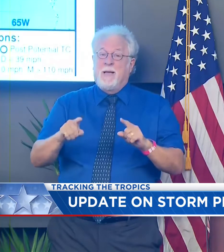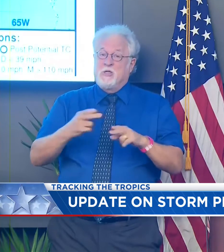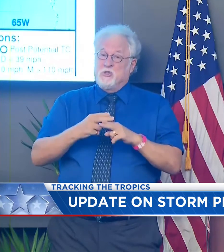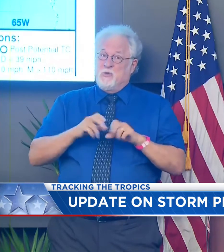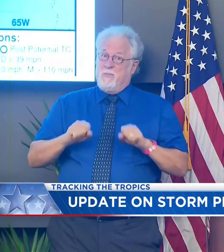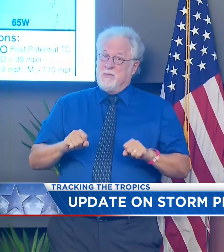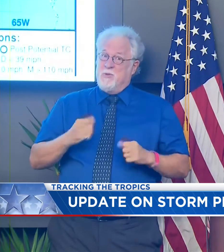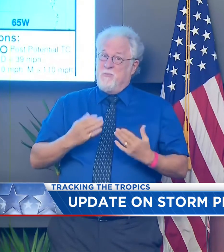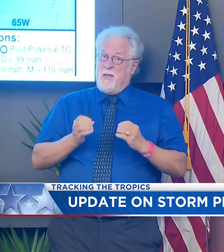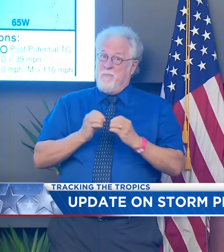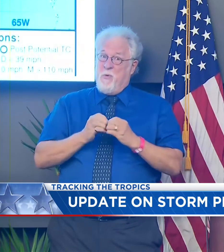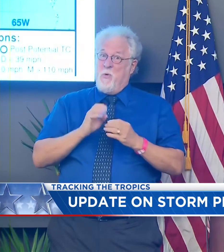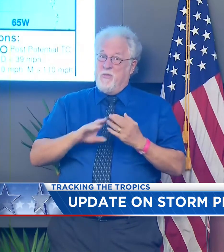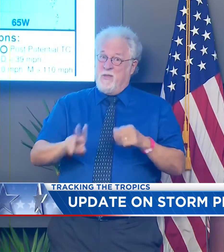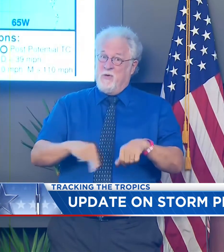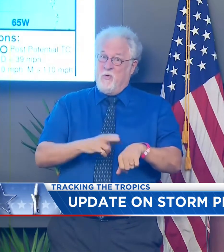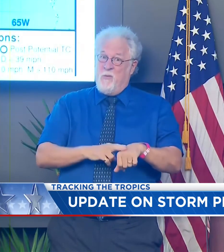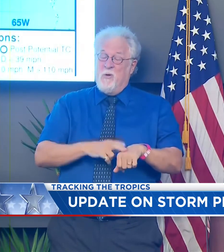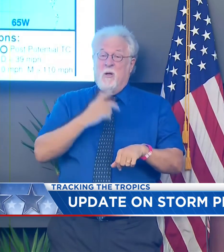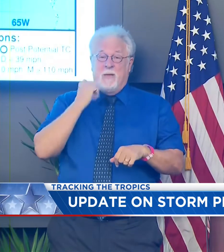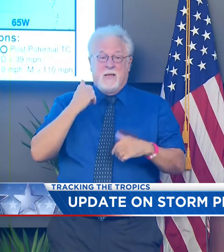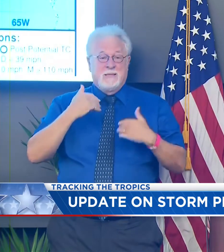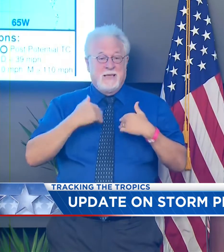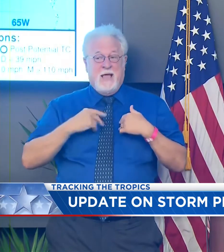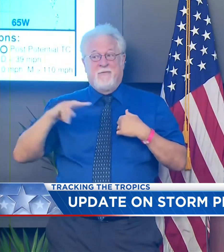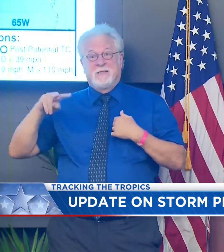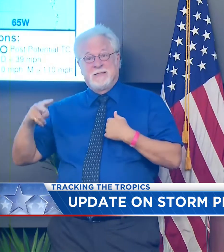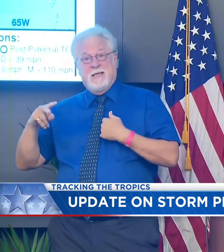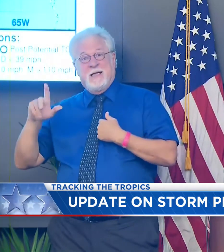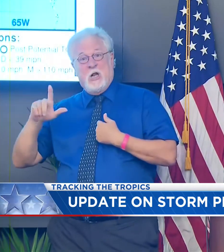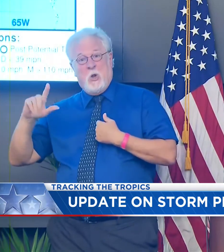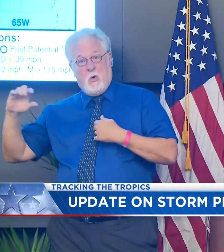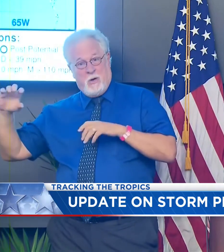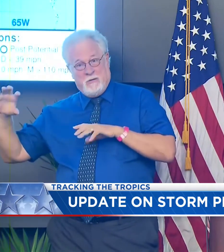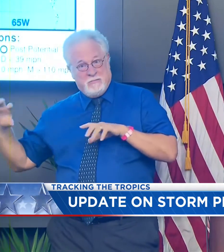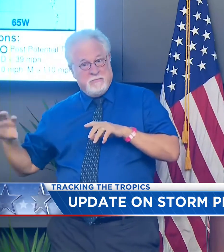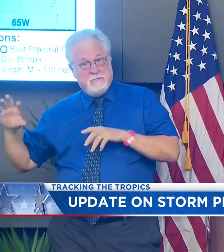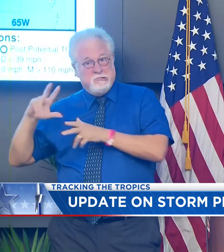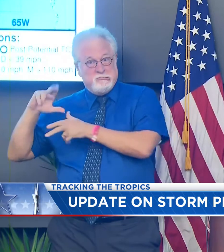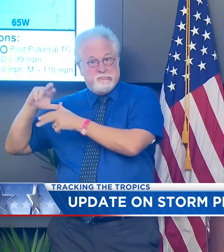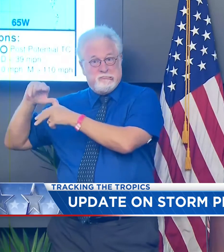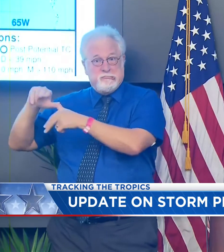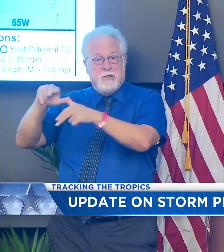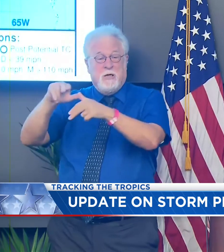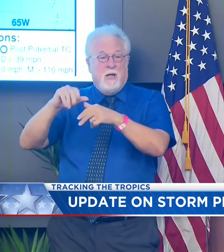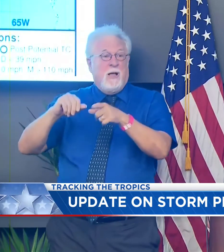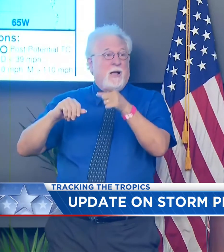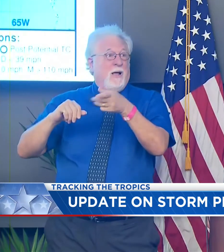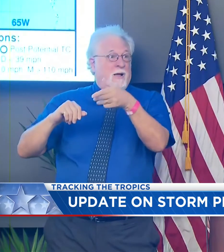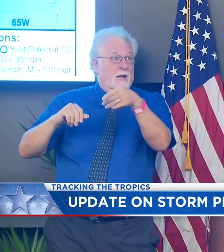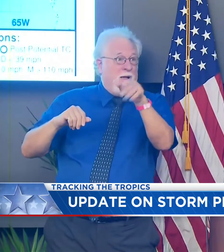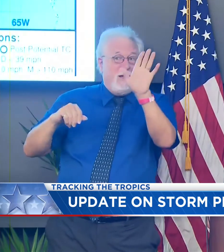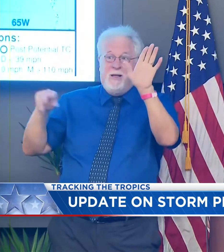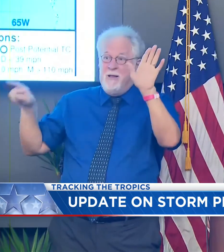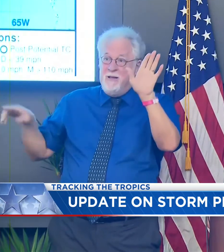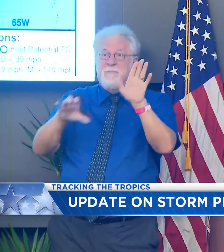OBVIOUSLY, IF YOU'RE IN DURESS AND NEED HELP, WE'RE GOING TO GET TO YOU AS SOON AS POSSIBLE. BUT AS SOON AS POSSIBLE MAY BE